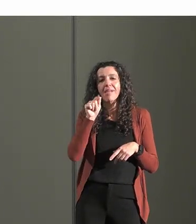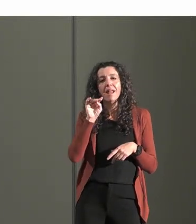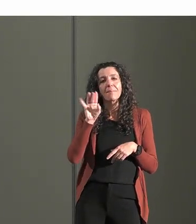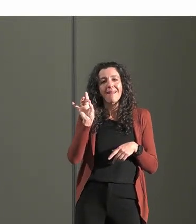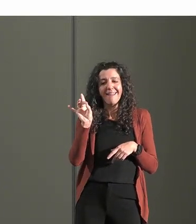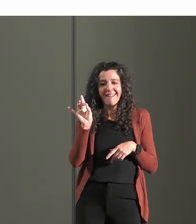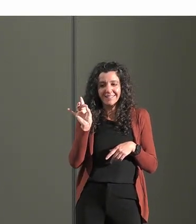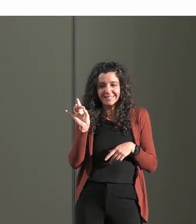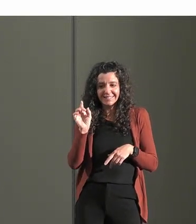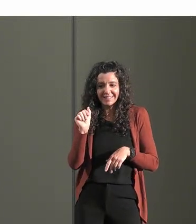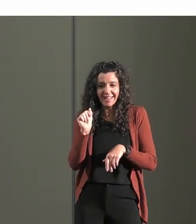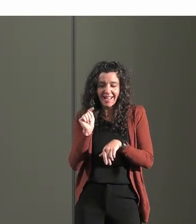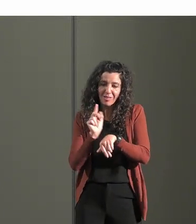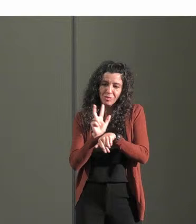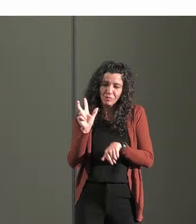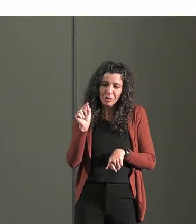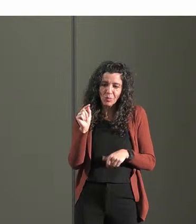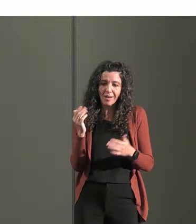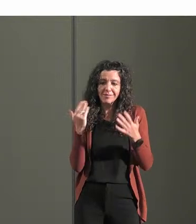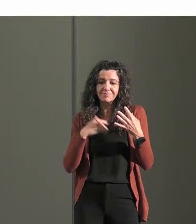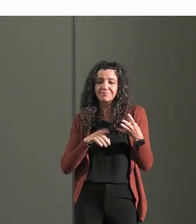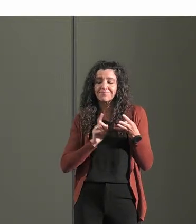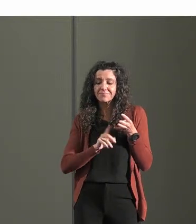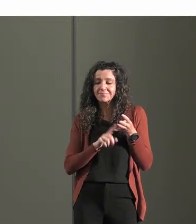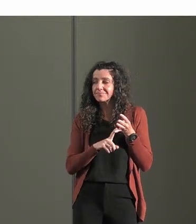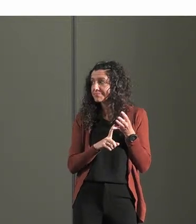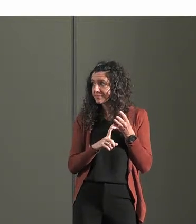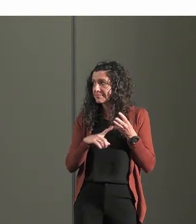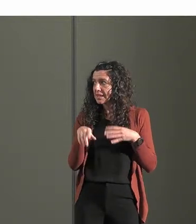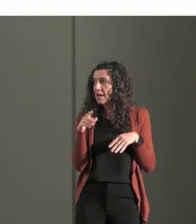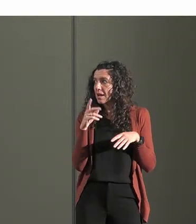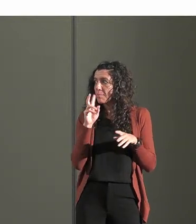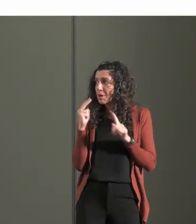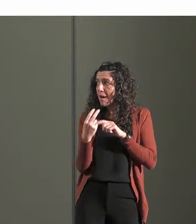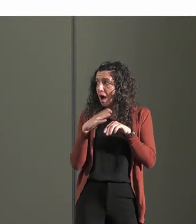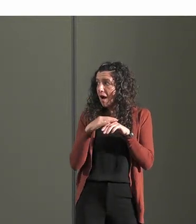Building act accessible at 3:20. And perspectives on the